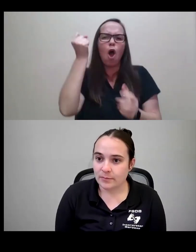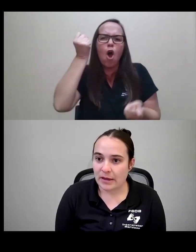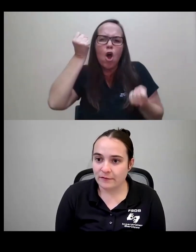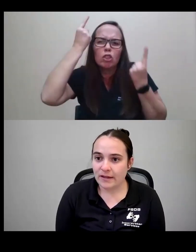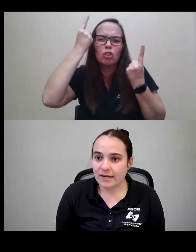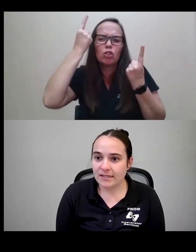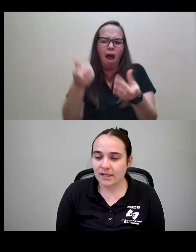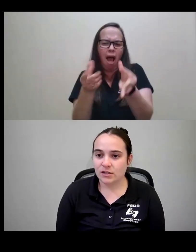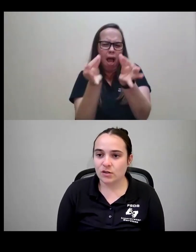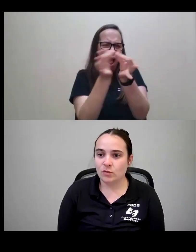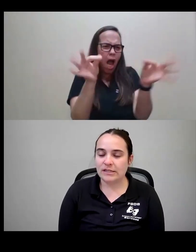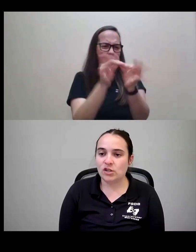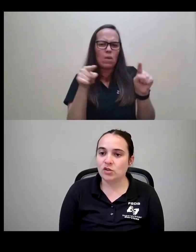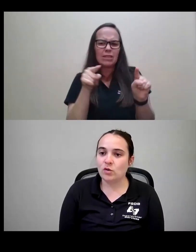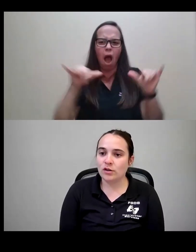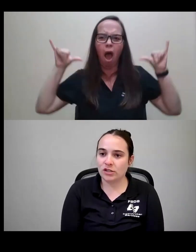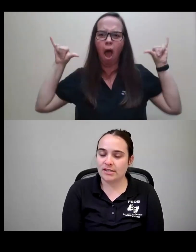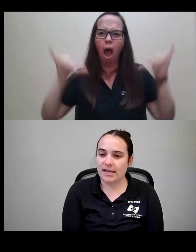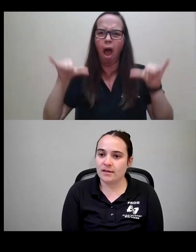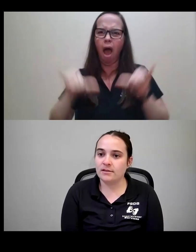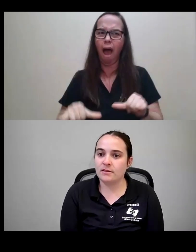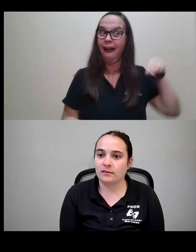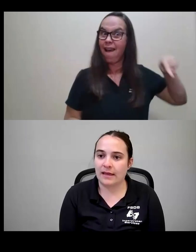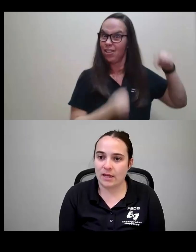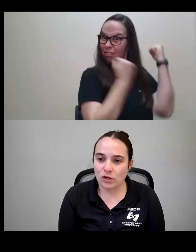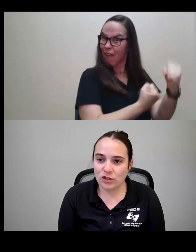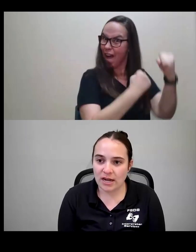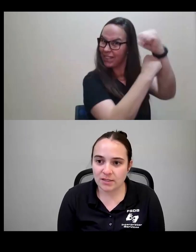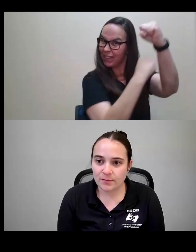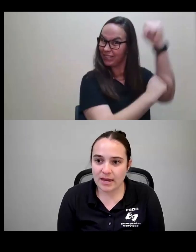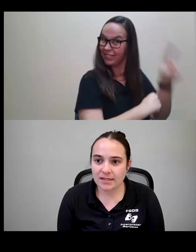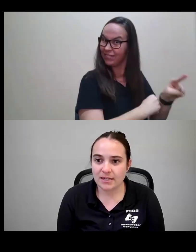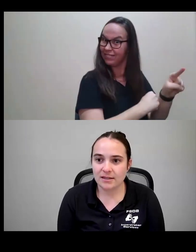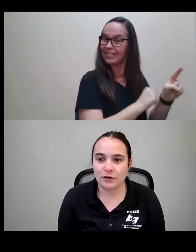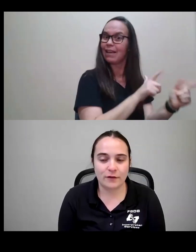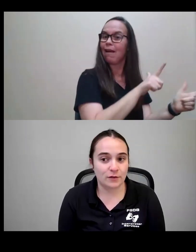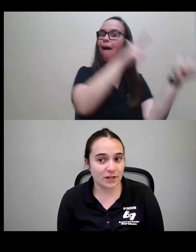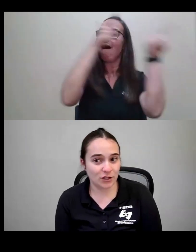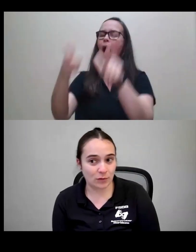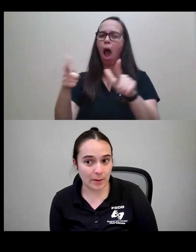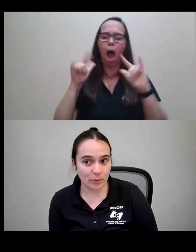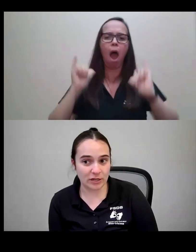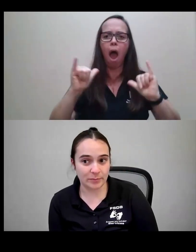well as a benefit. So they start to understand the language aspect. Their foundation, remember,